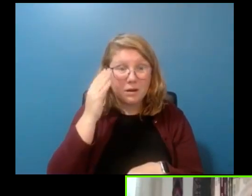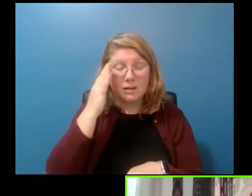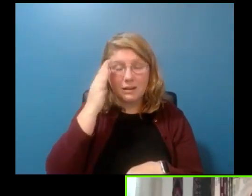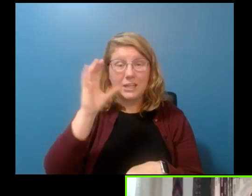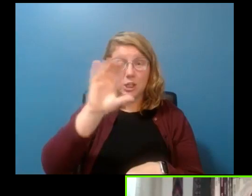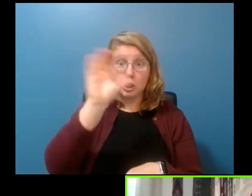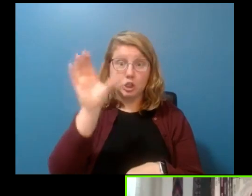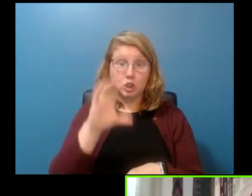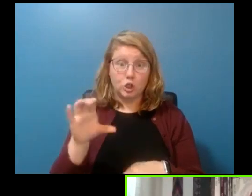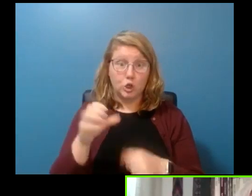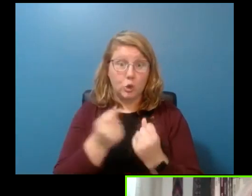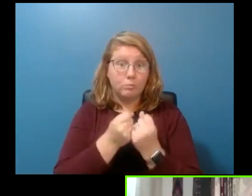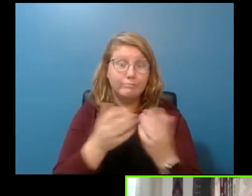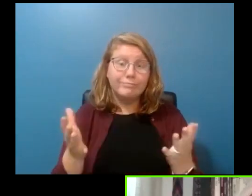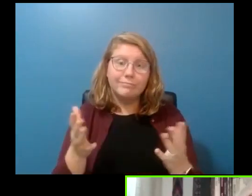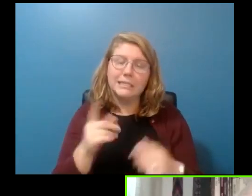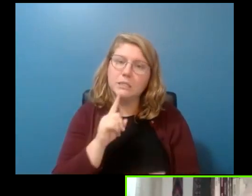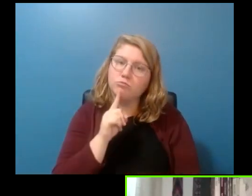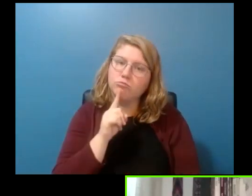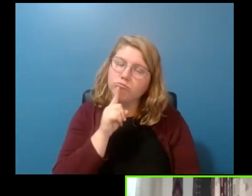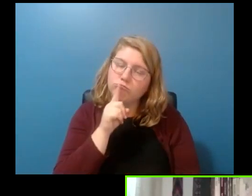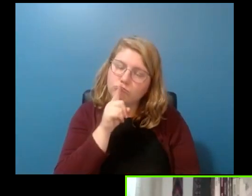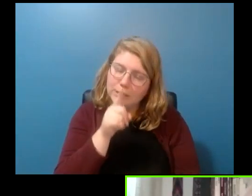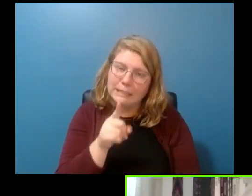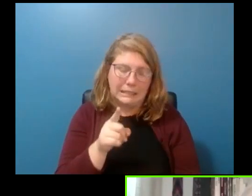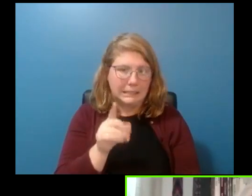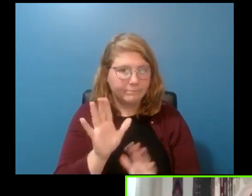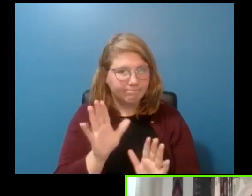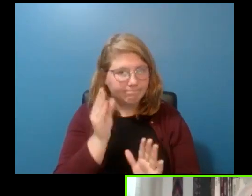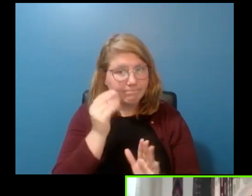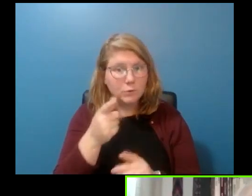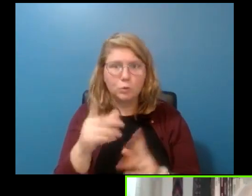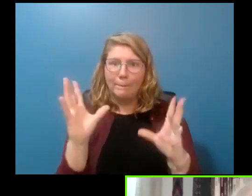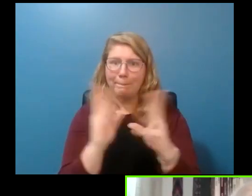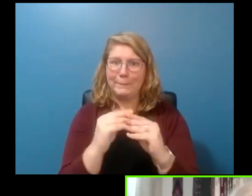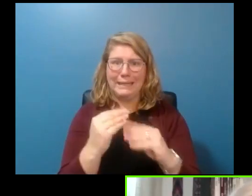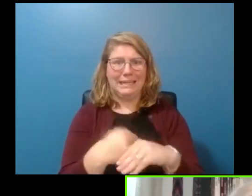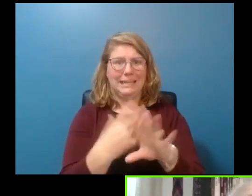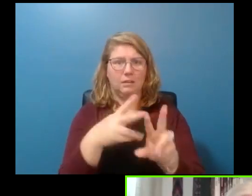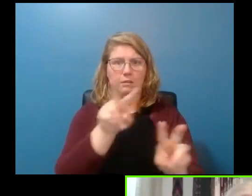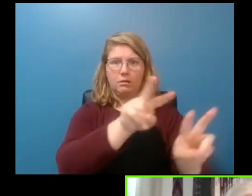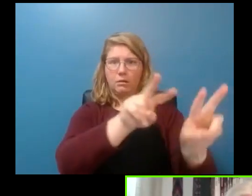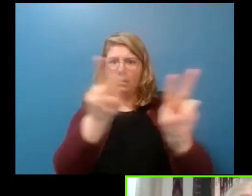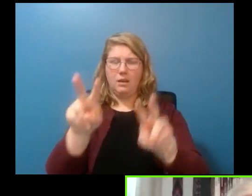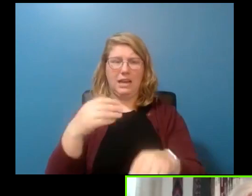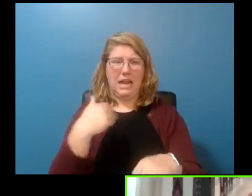were some children who did better because they weren't being bullied or felt different